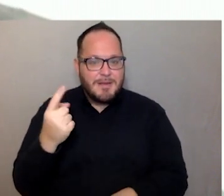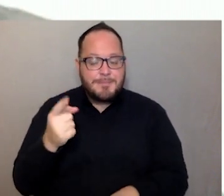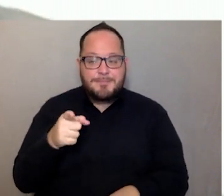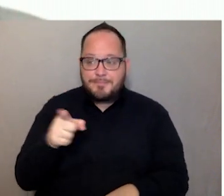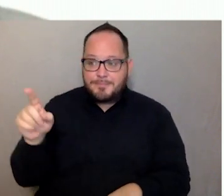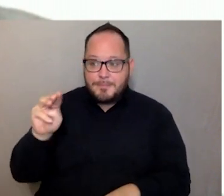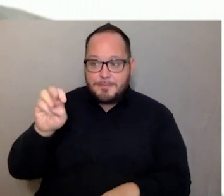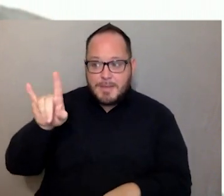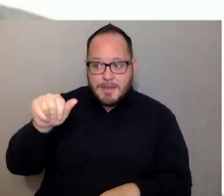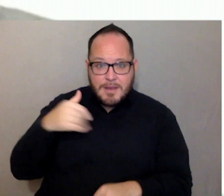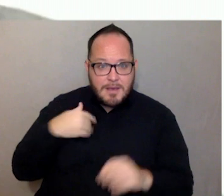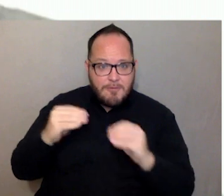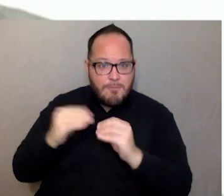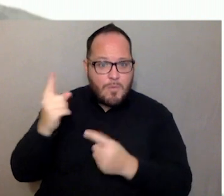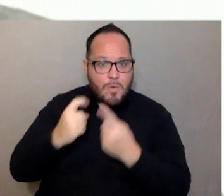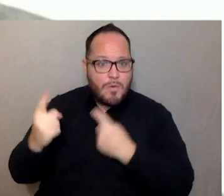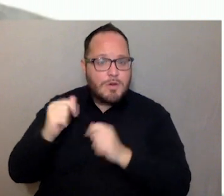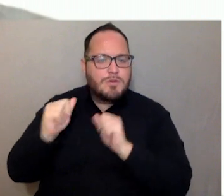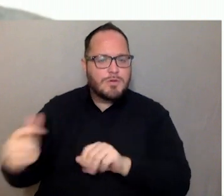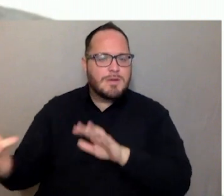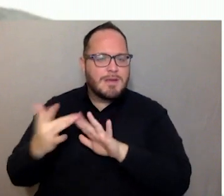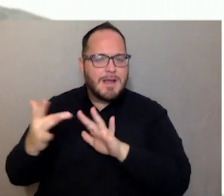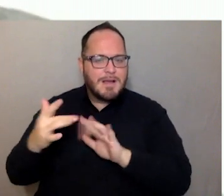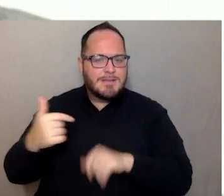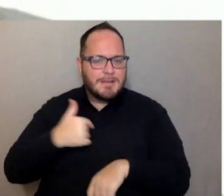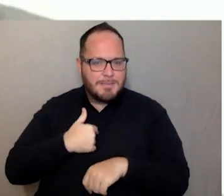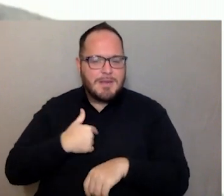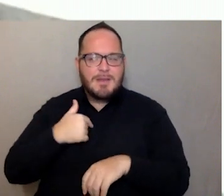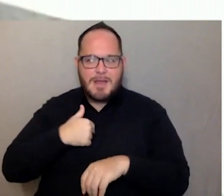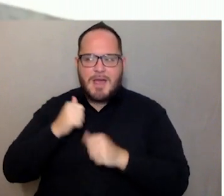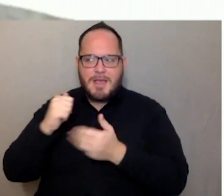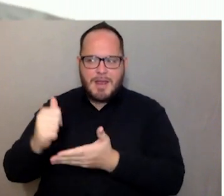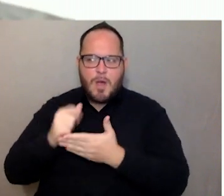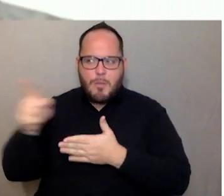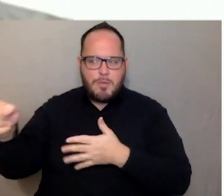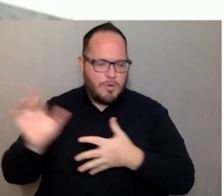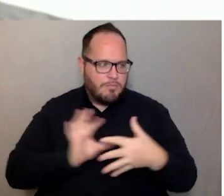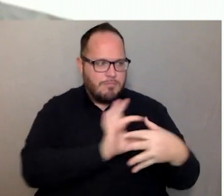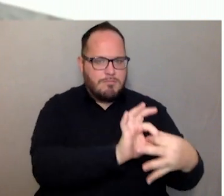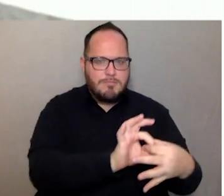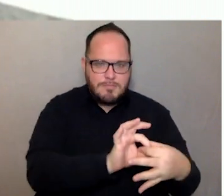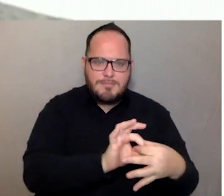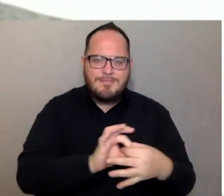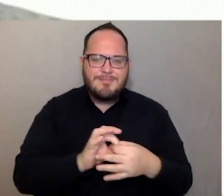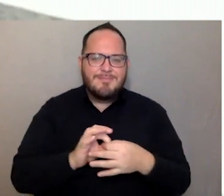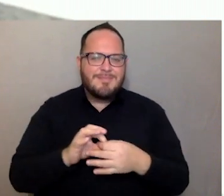FOLLOW-UP FOR ANY OF THE SPEAKERS HERE, FEEL FREE TO CONTACT ME AND I CAN PUT YOU IN CONTACT WITH THEM AND THEIR